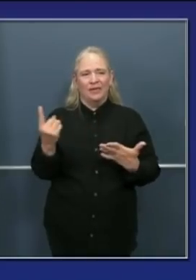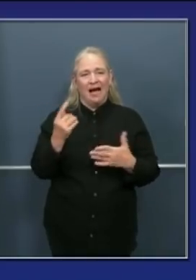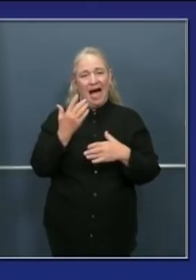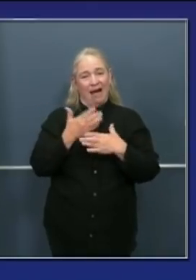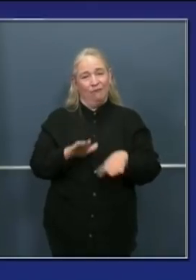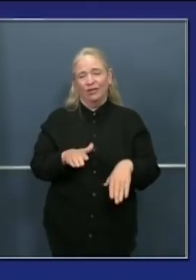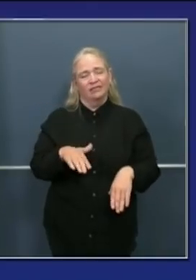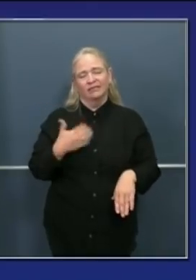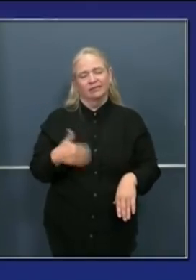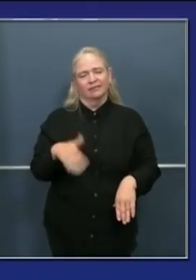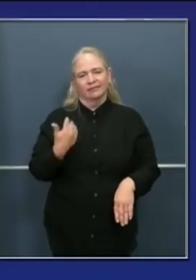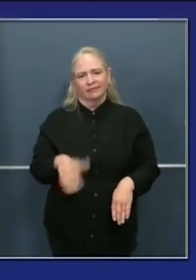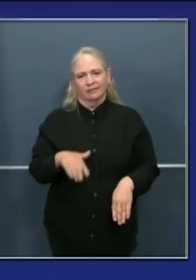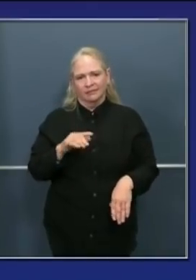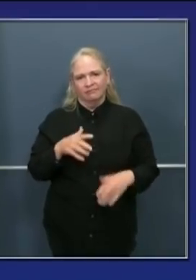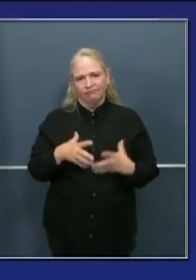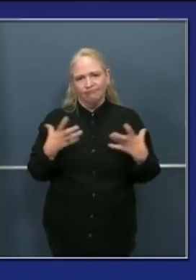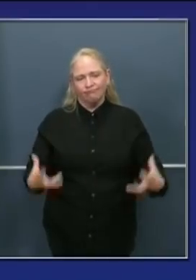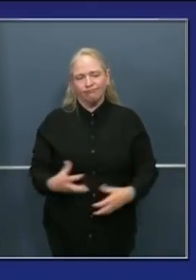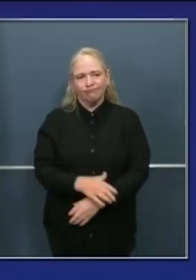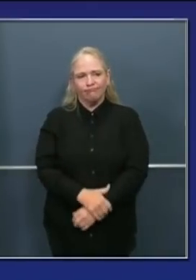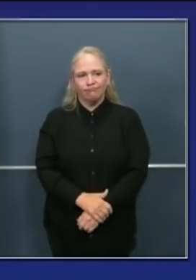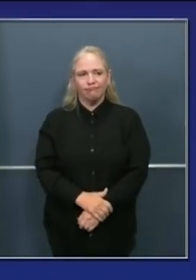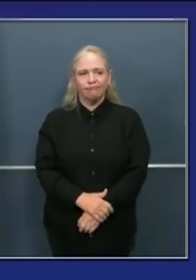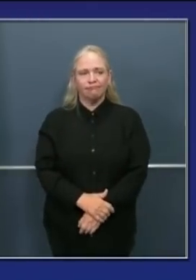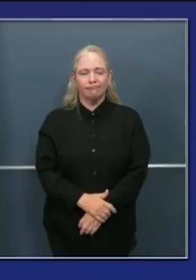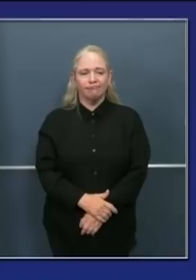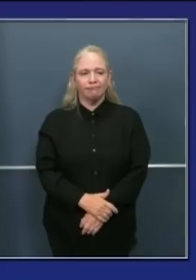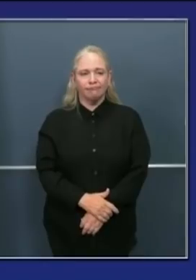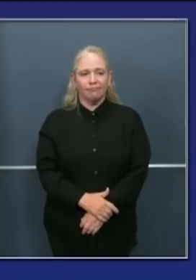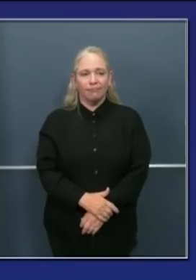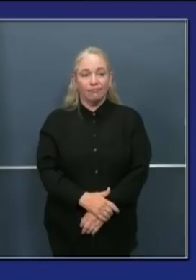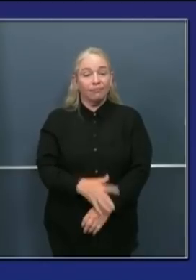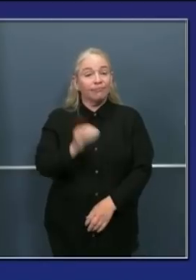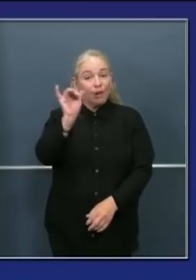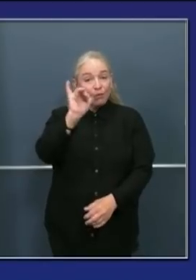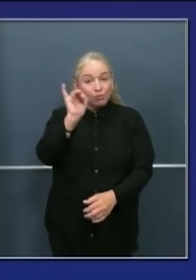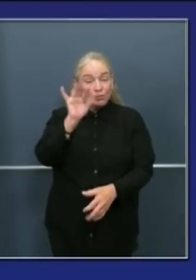BEGUN TO CLIMB TO NOW 7, 876 CASES ON AN AVERAGE SEVEN A DAY